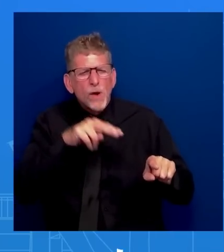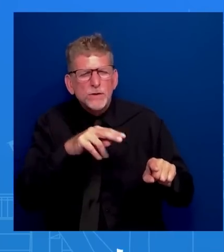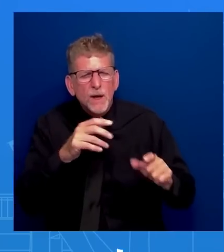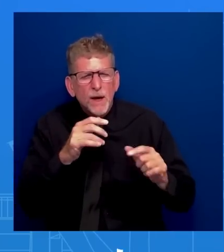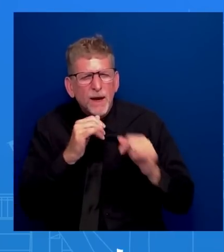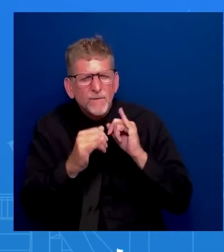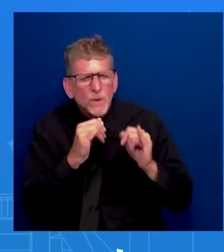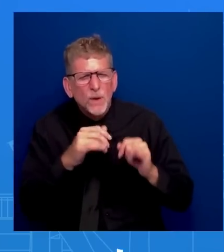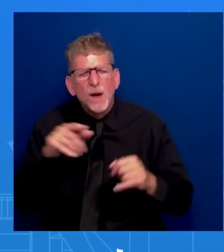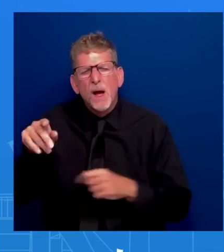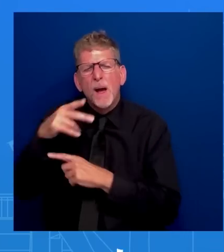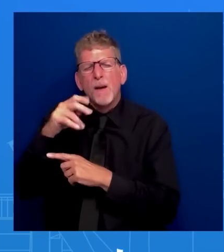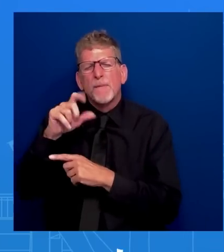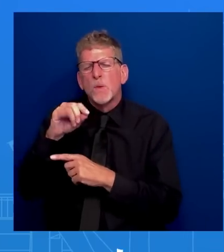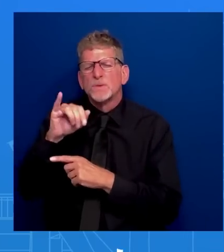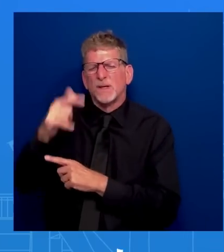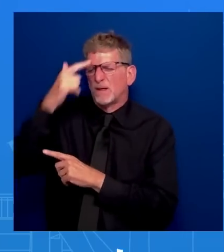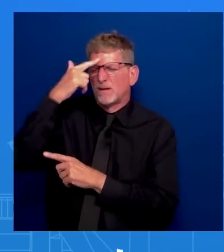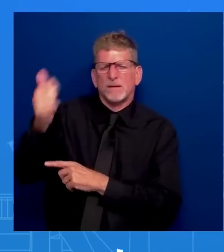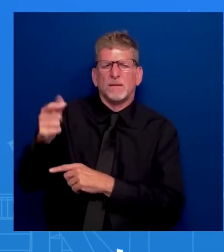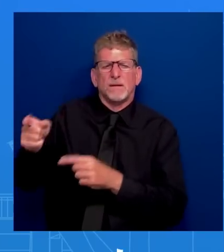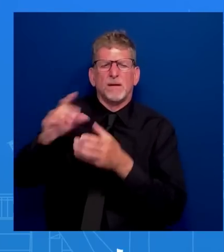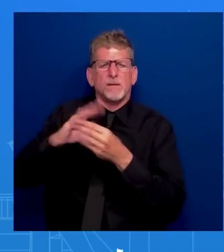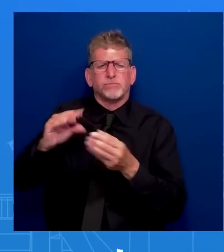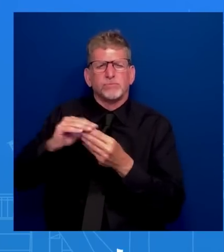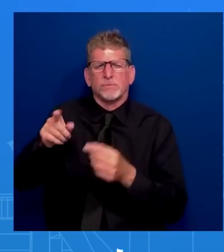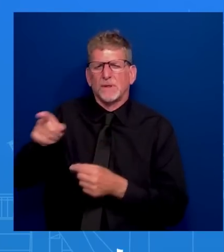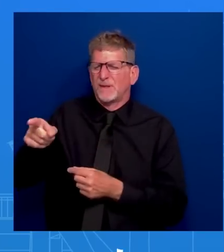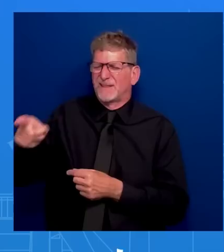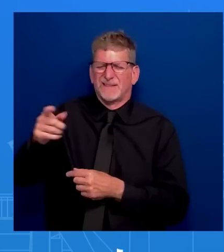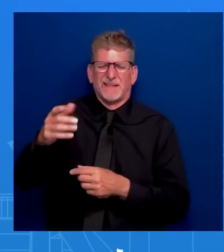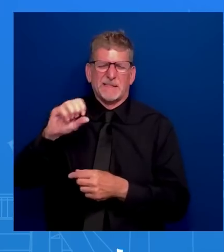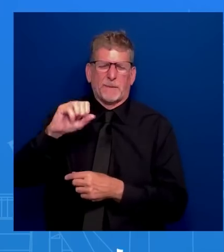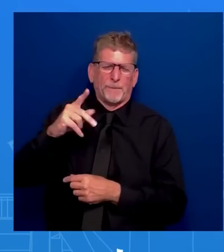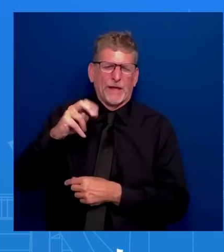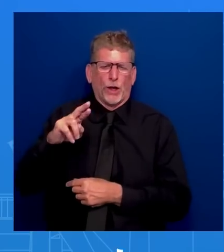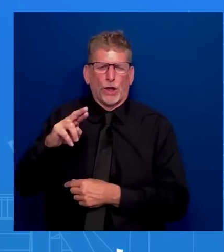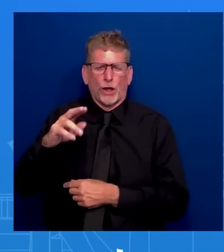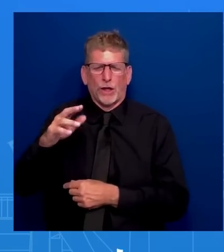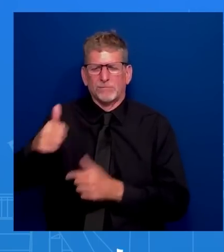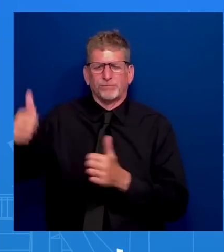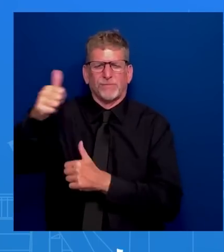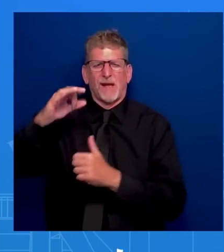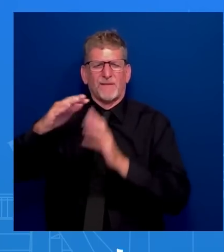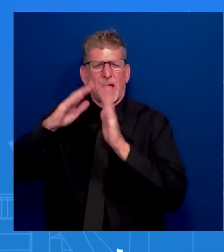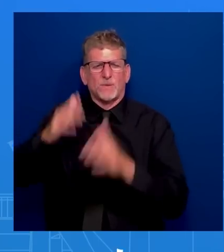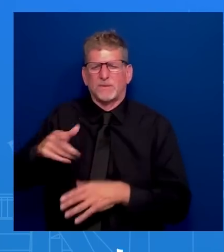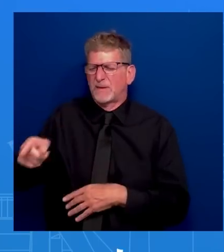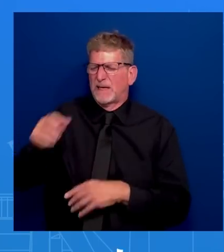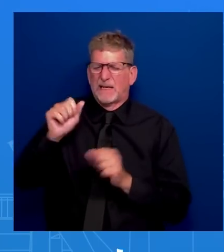It is up to her to make decisions on where she will travel. It is up to members of Congress